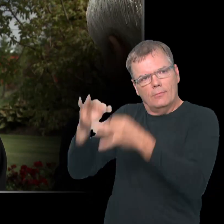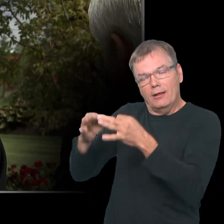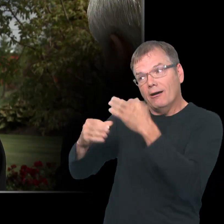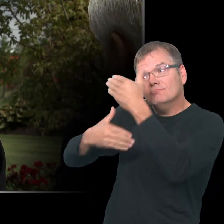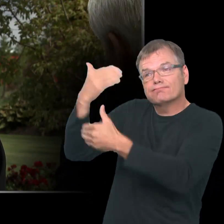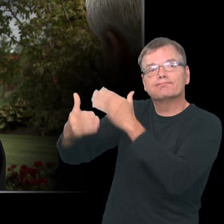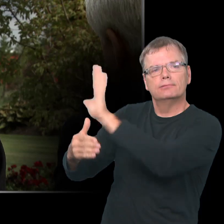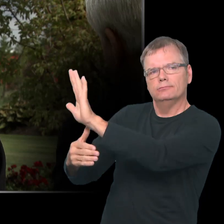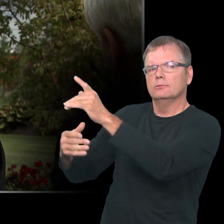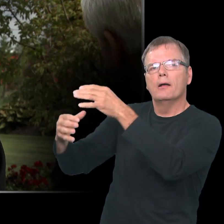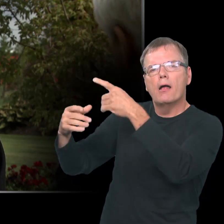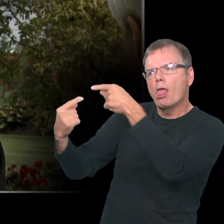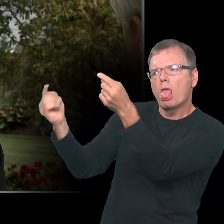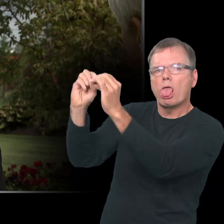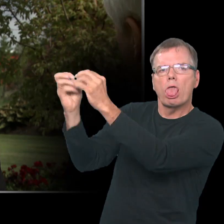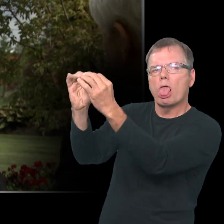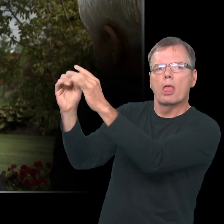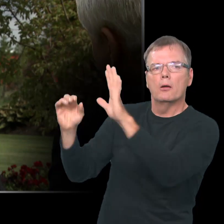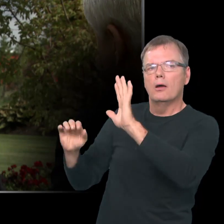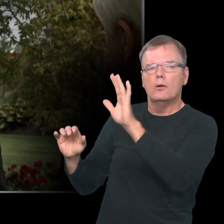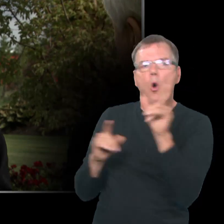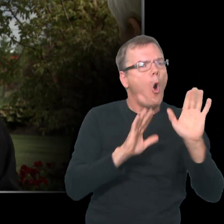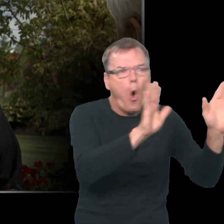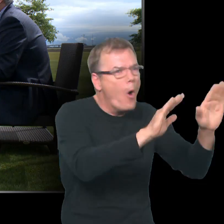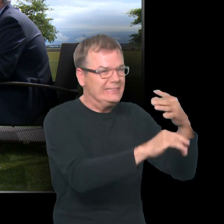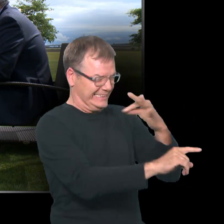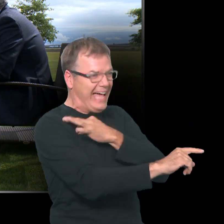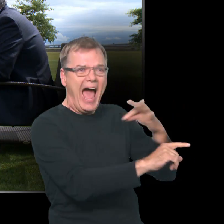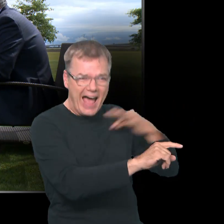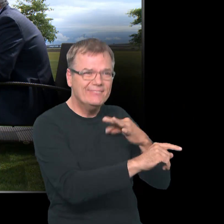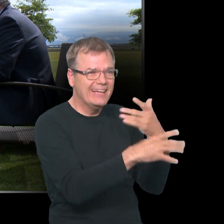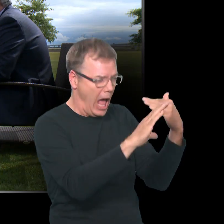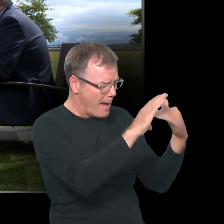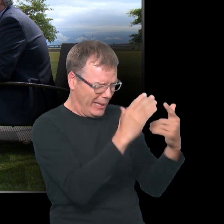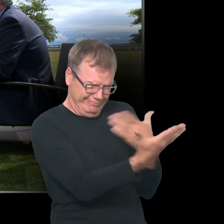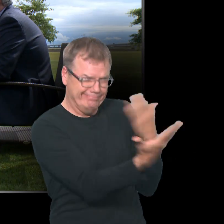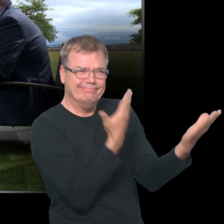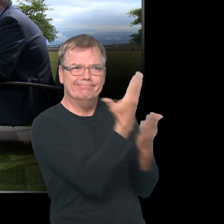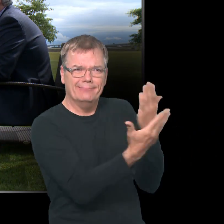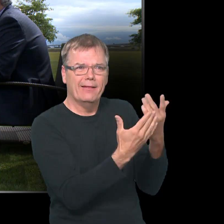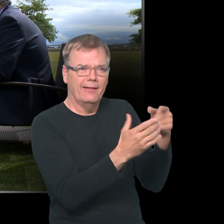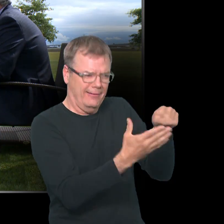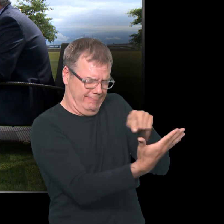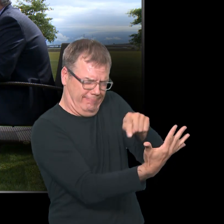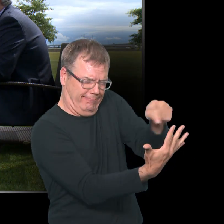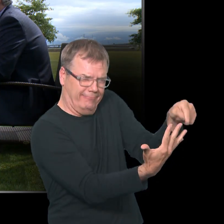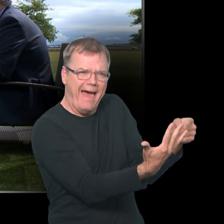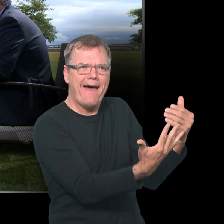these things are in dispute in court. Many of the people -- It's not in dispute they were sent e-mails